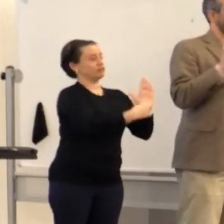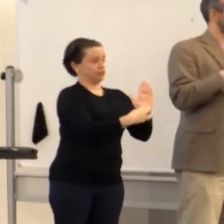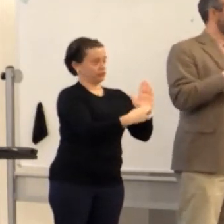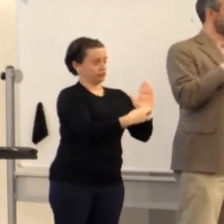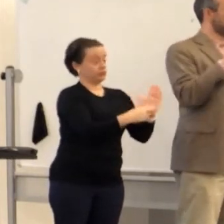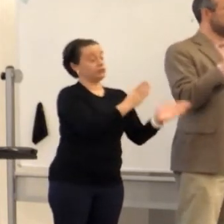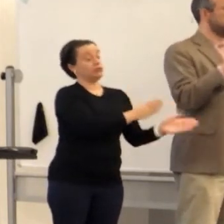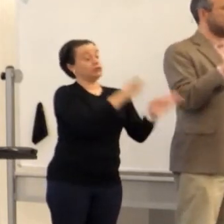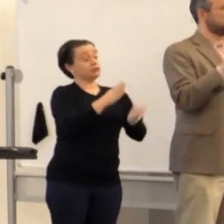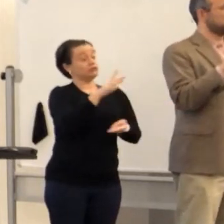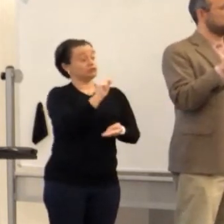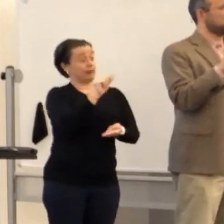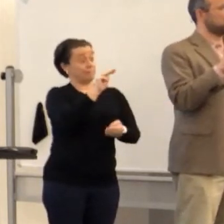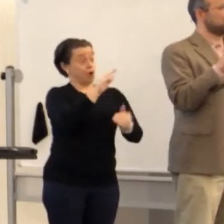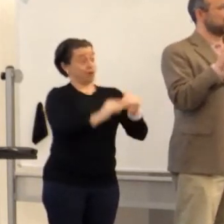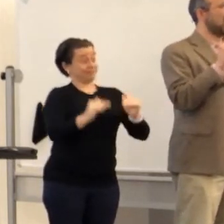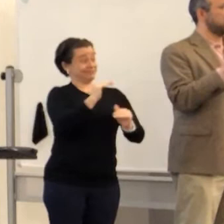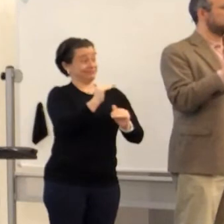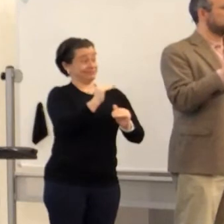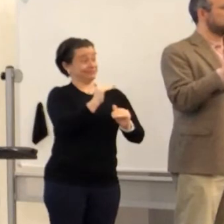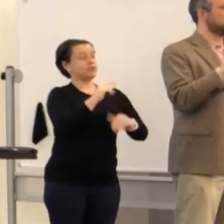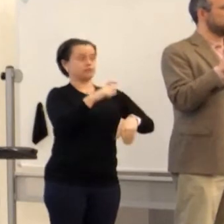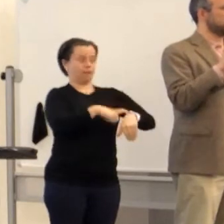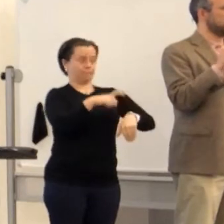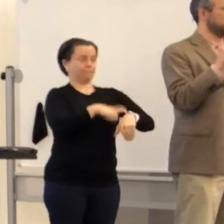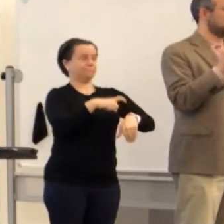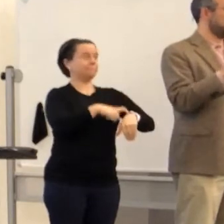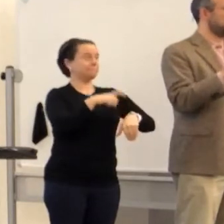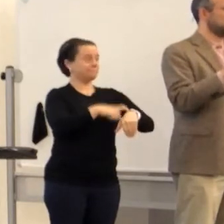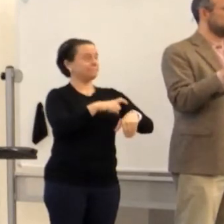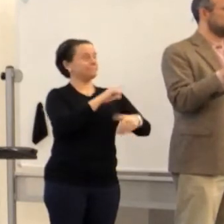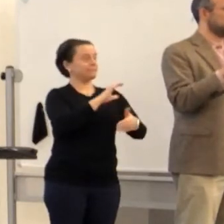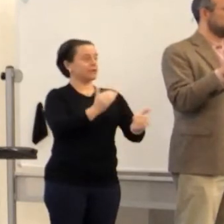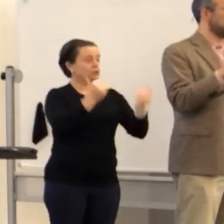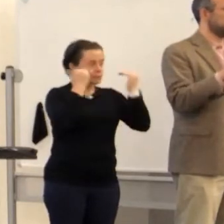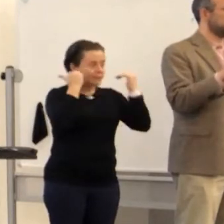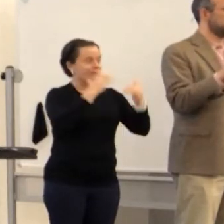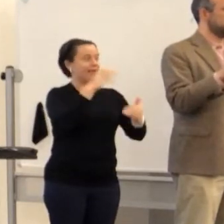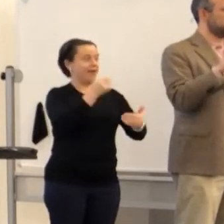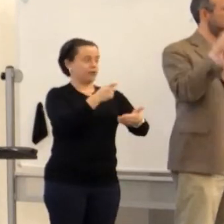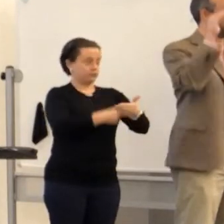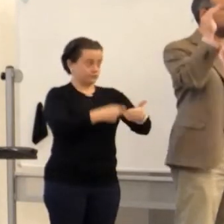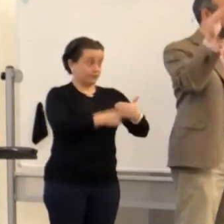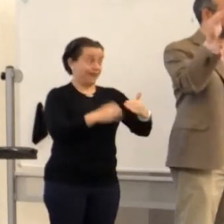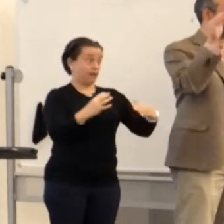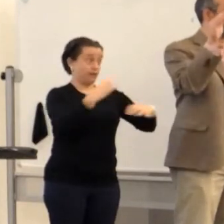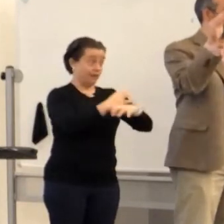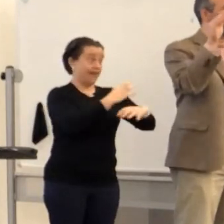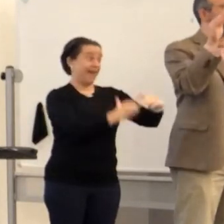Trademark would be the next most time consuming, expensive, complicated, patent the most.